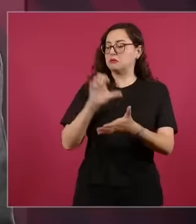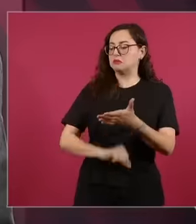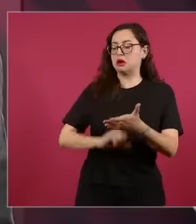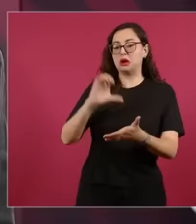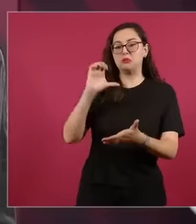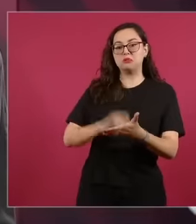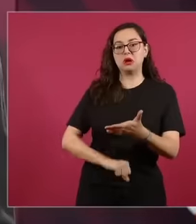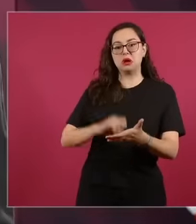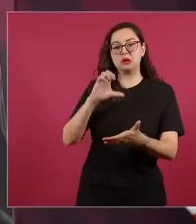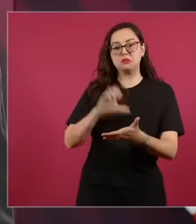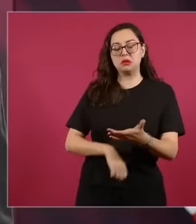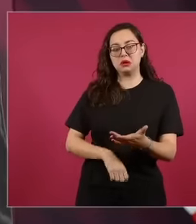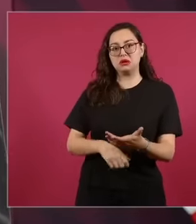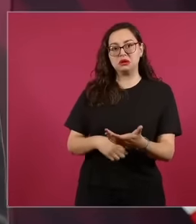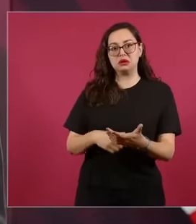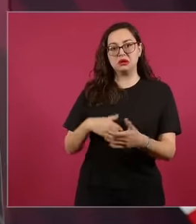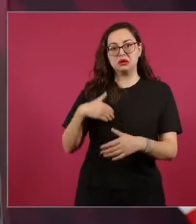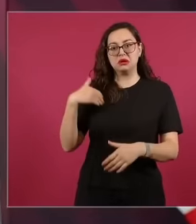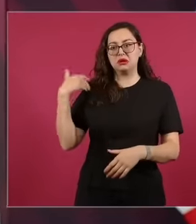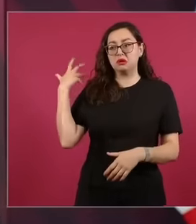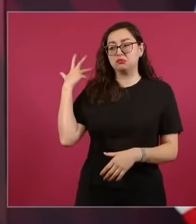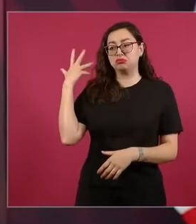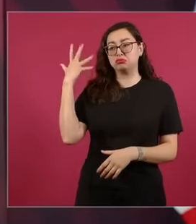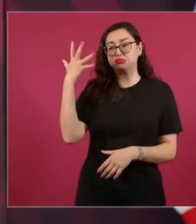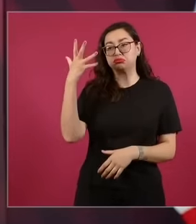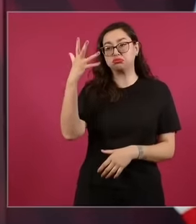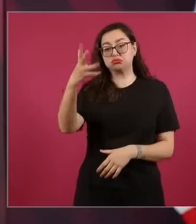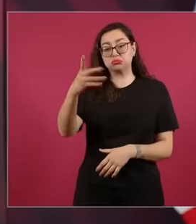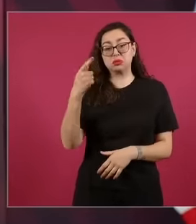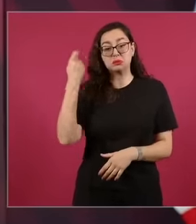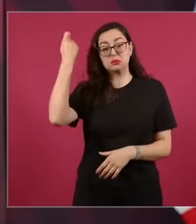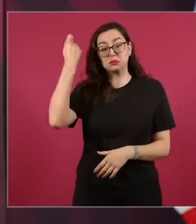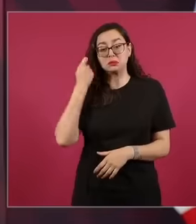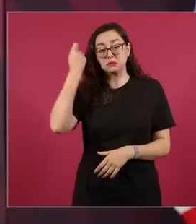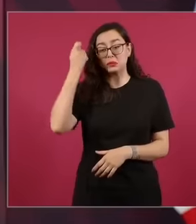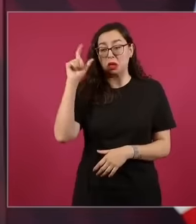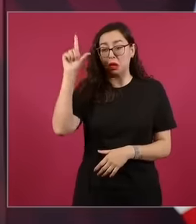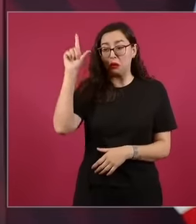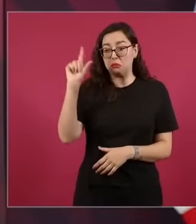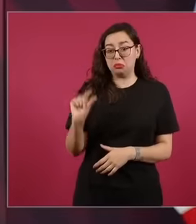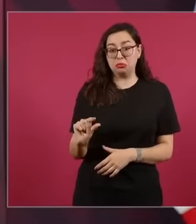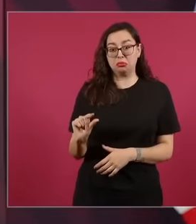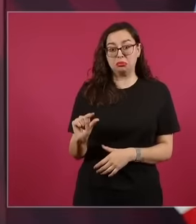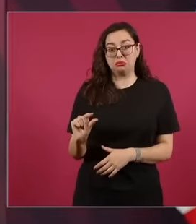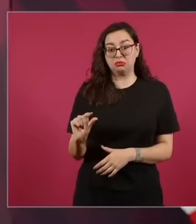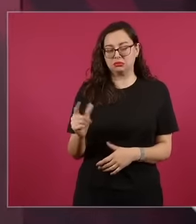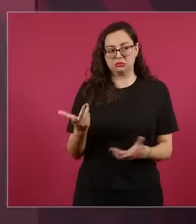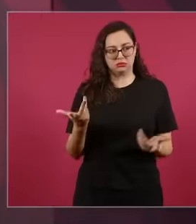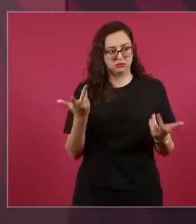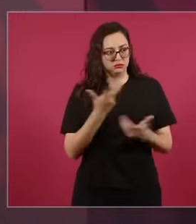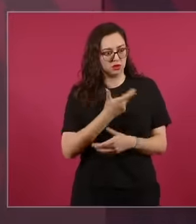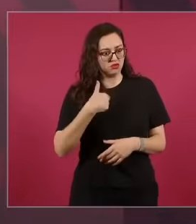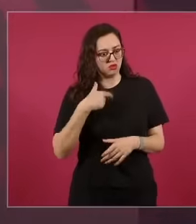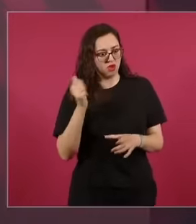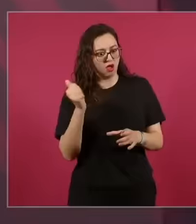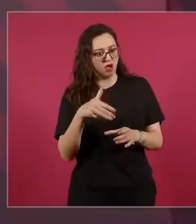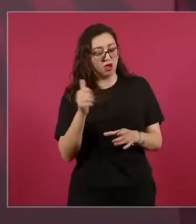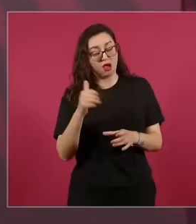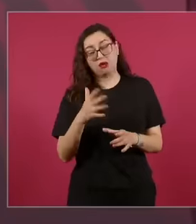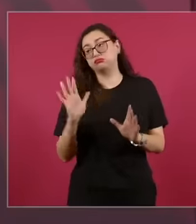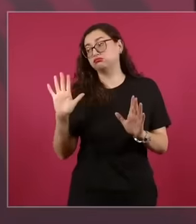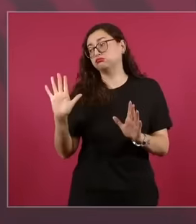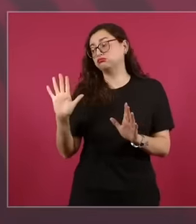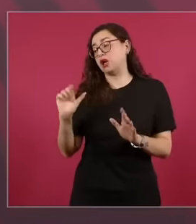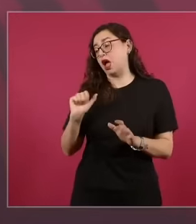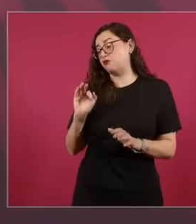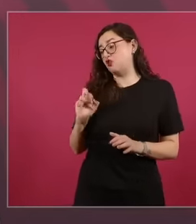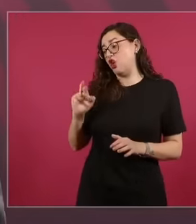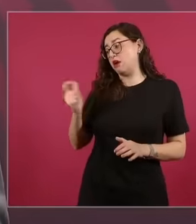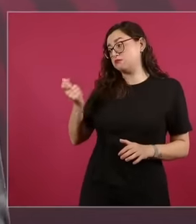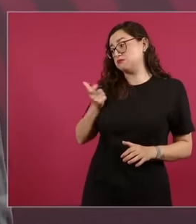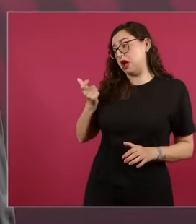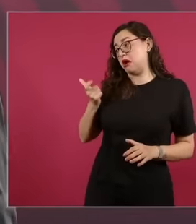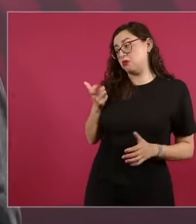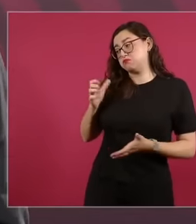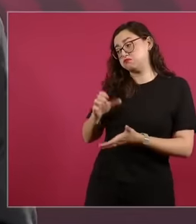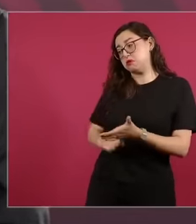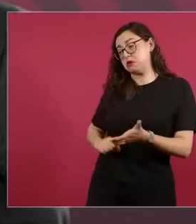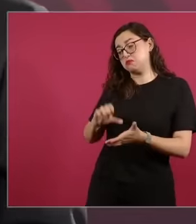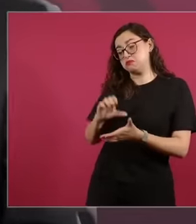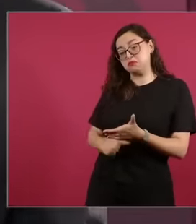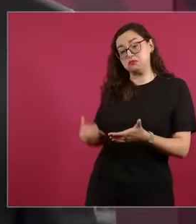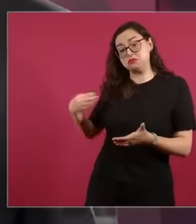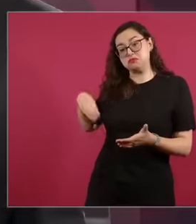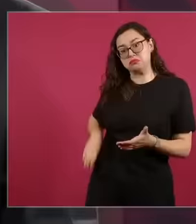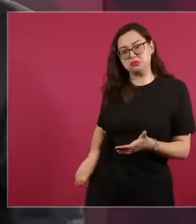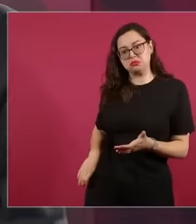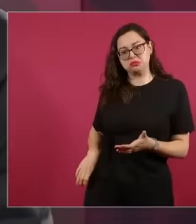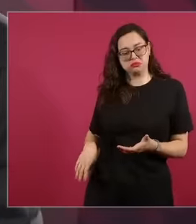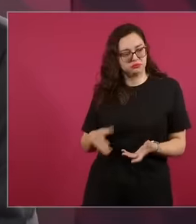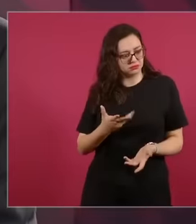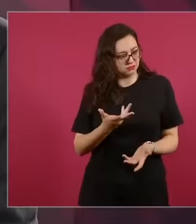commission to workers because the Afores in Mexico charged the highest commissions. from all over